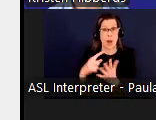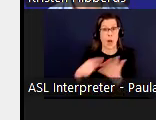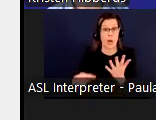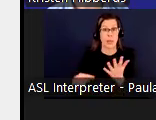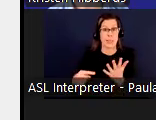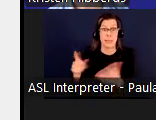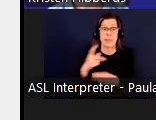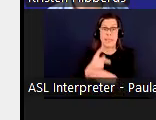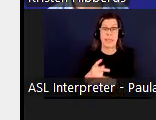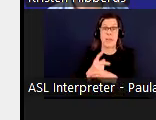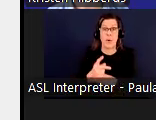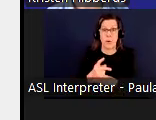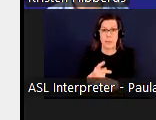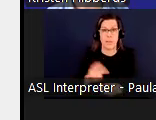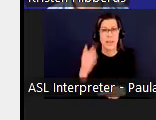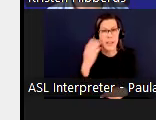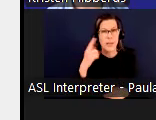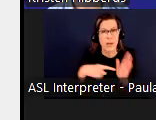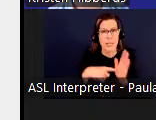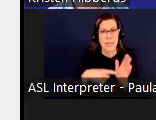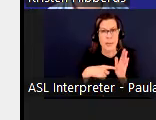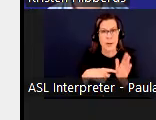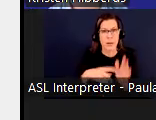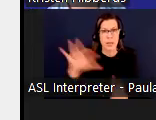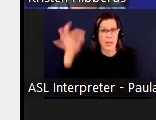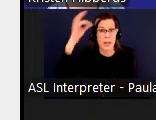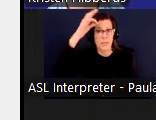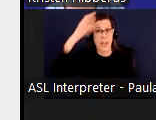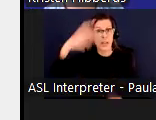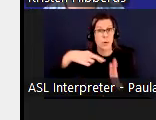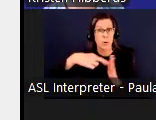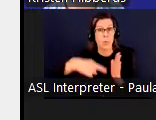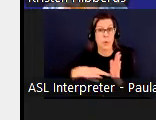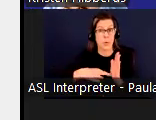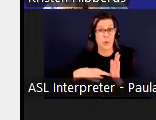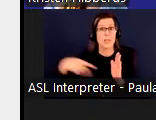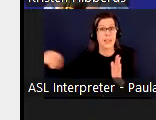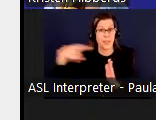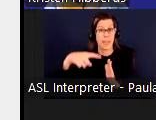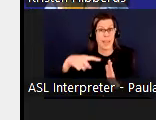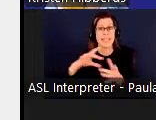I know for example, in the federal rules, they basically state that the mandatory